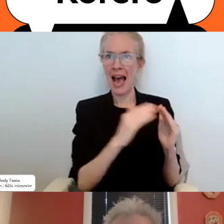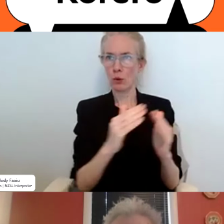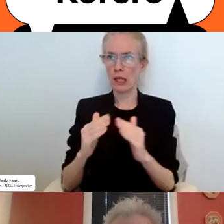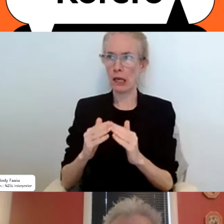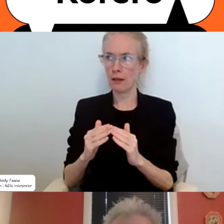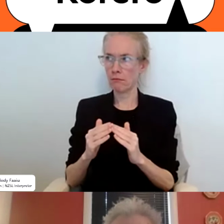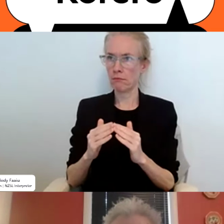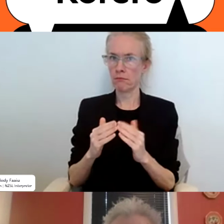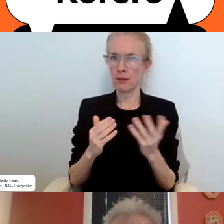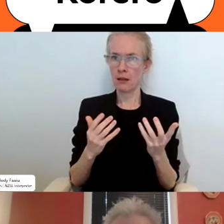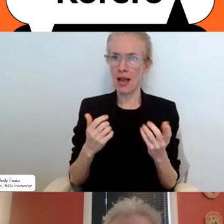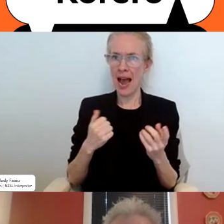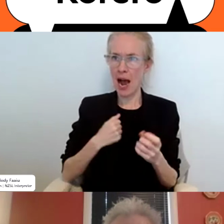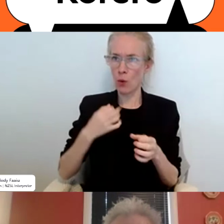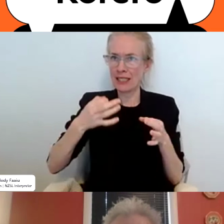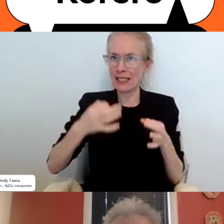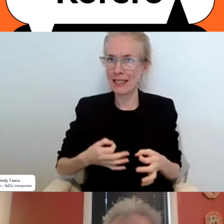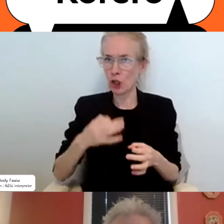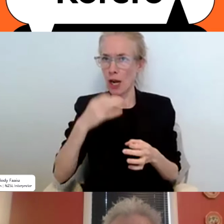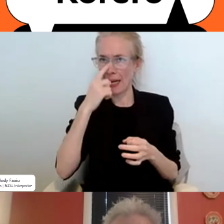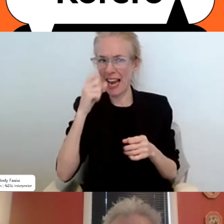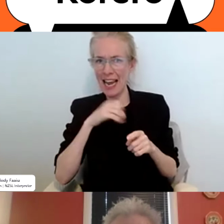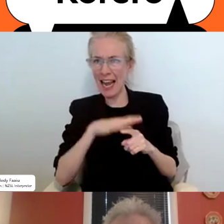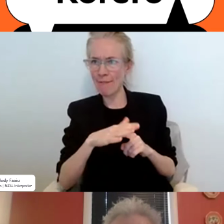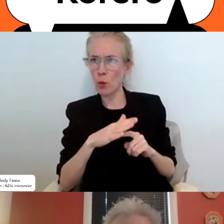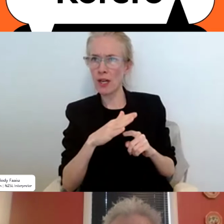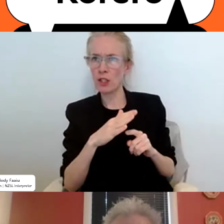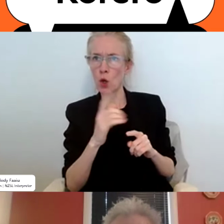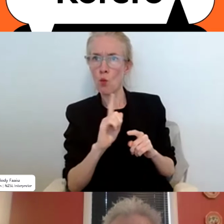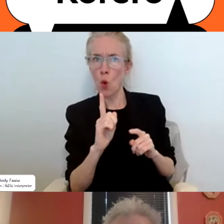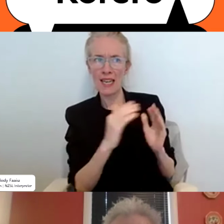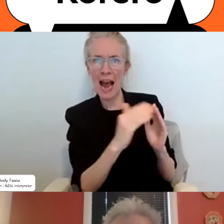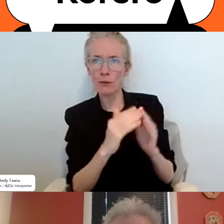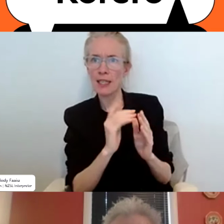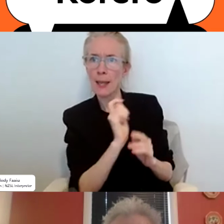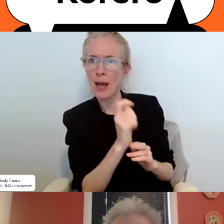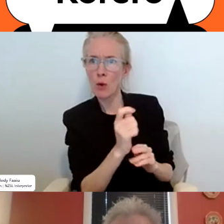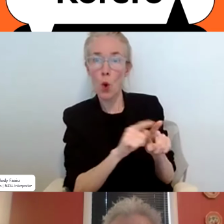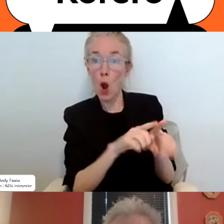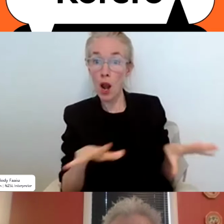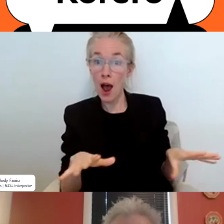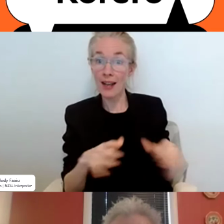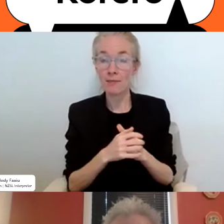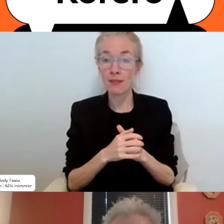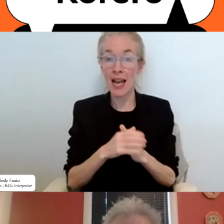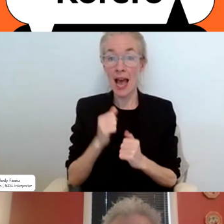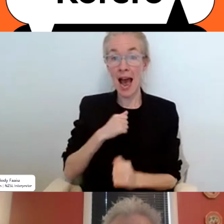that as Thames-Coromandel we're aware that we have the highest